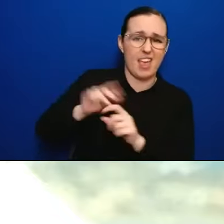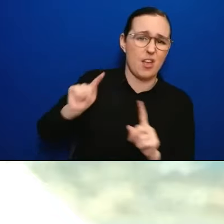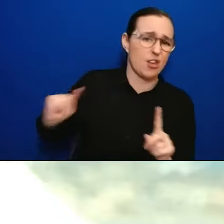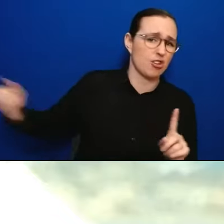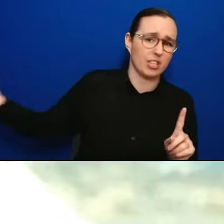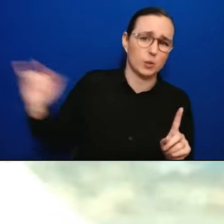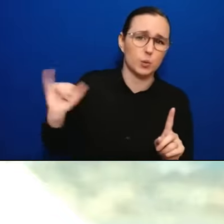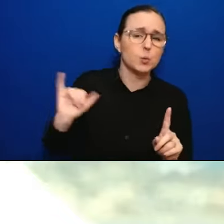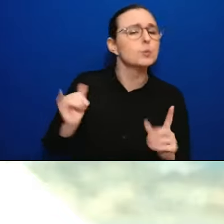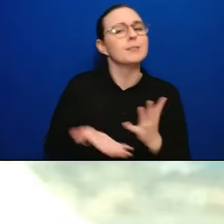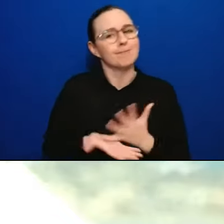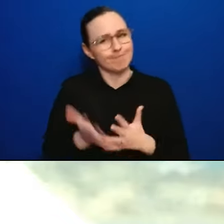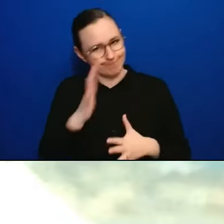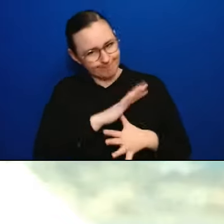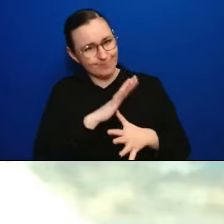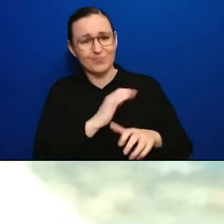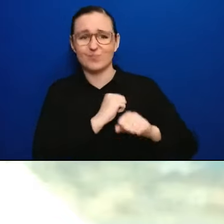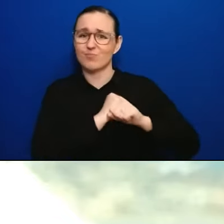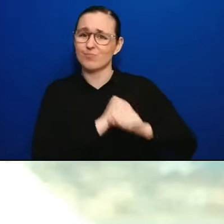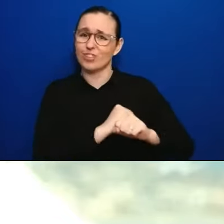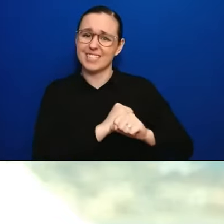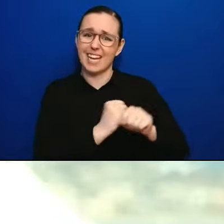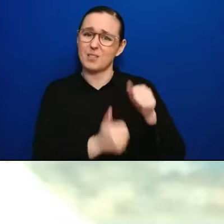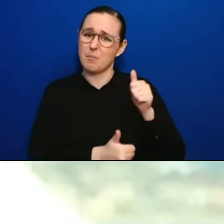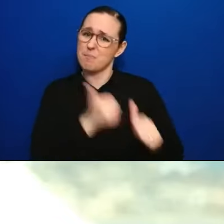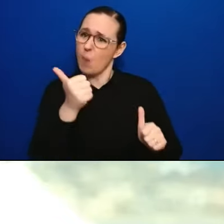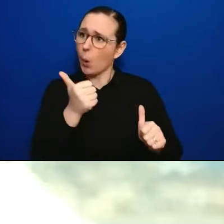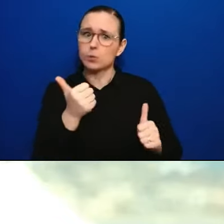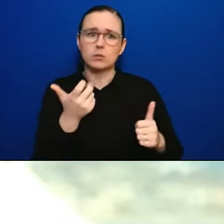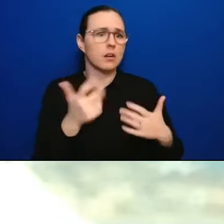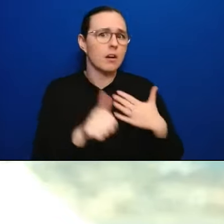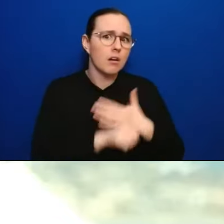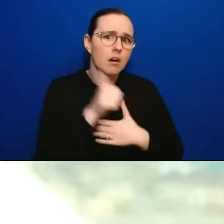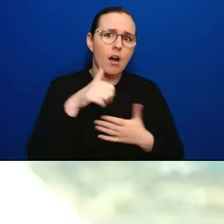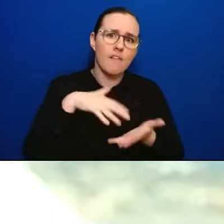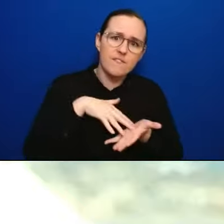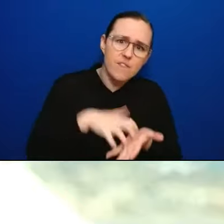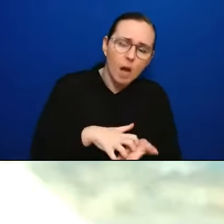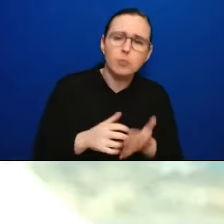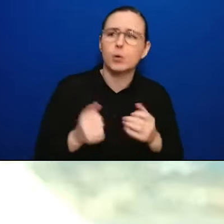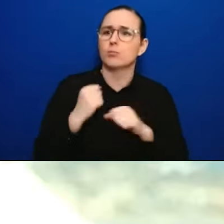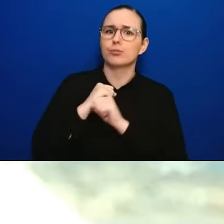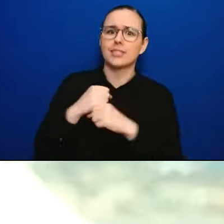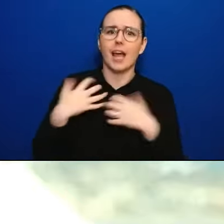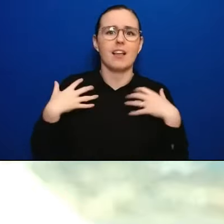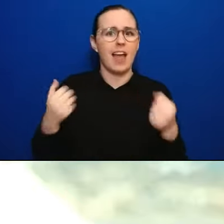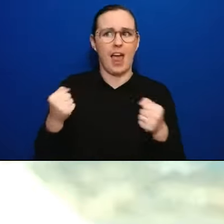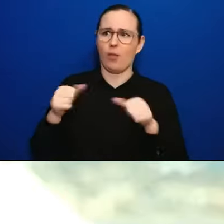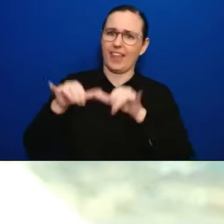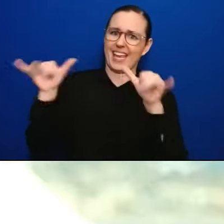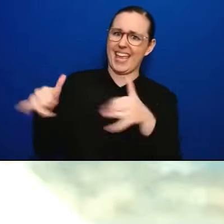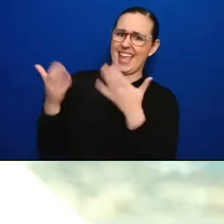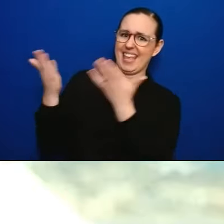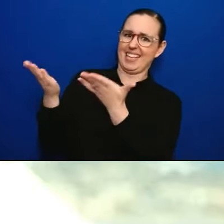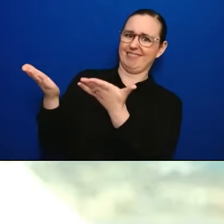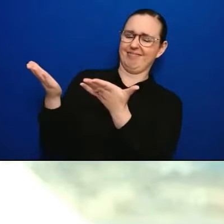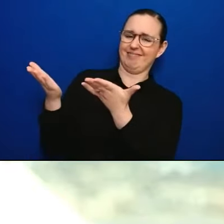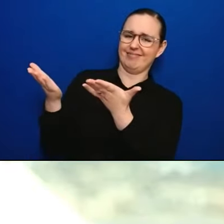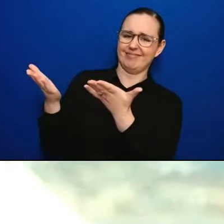what we're doing and it's not dissimilar to what lots of other jurisdictions are doing as well but this is our